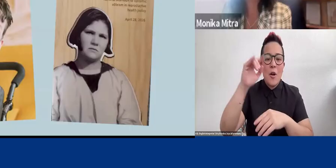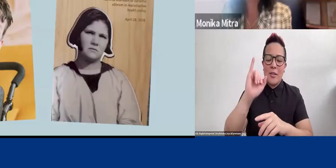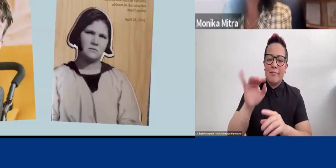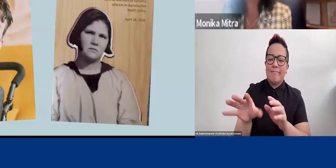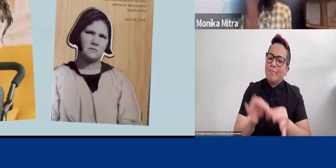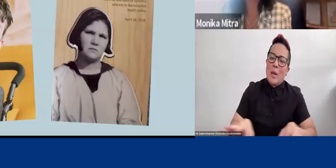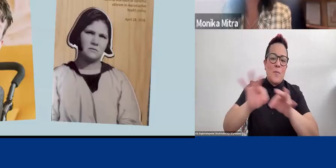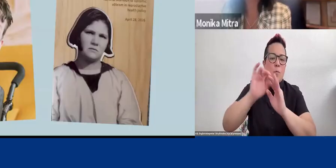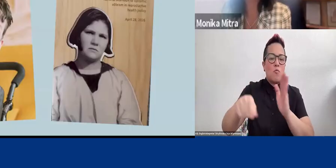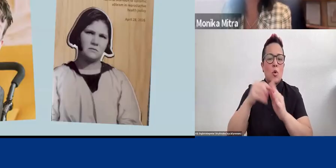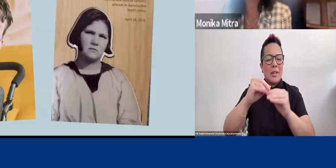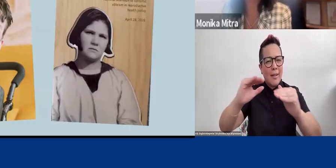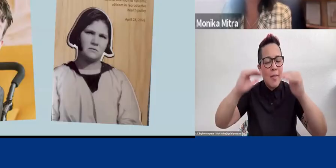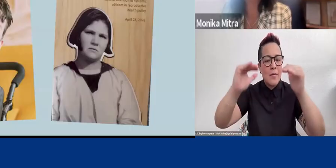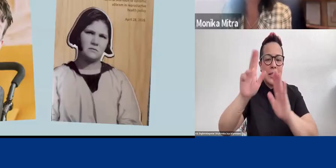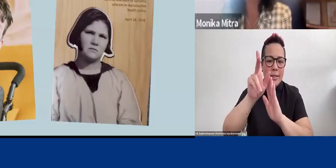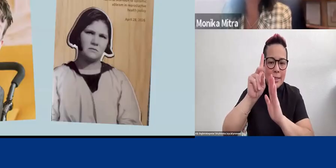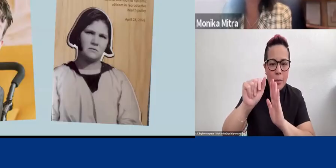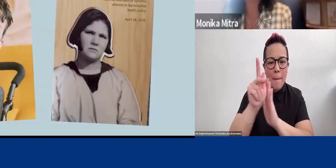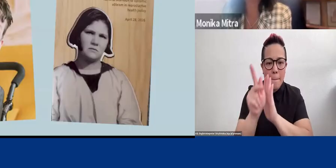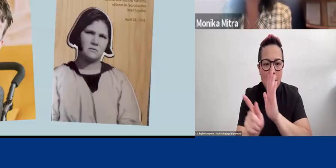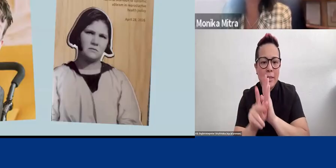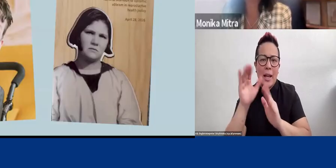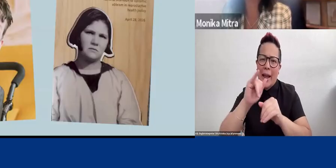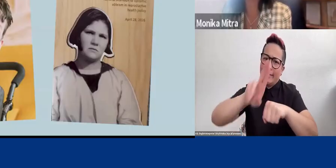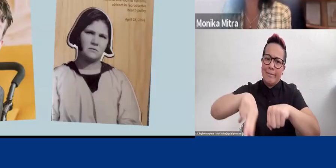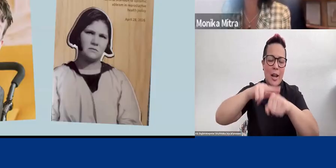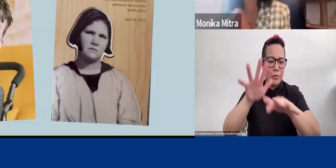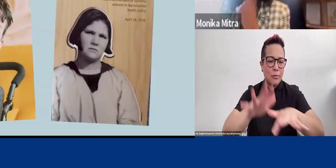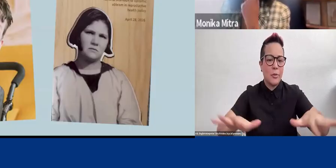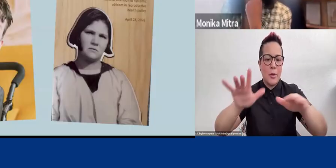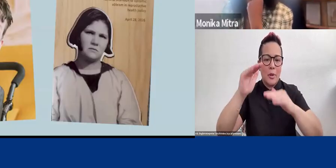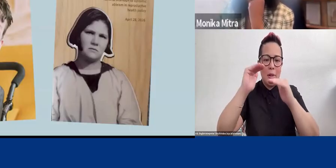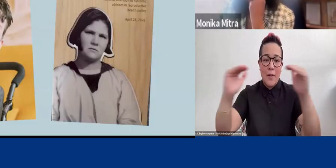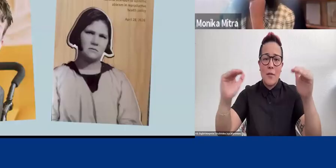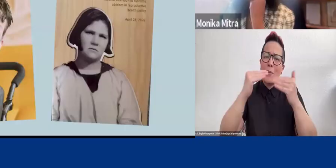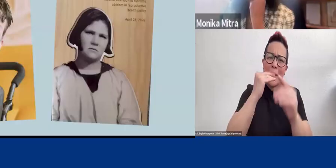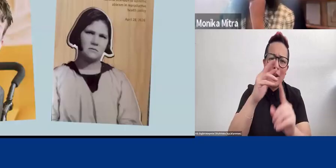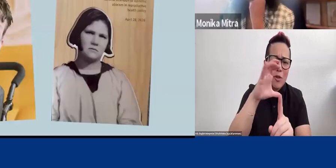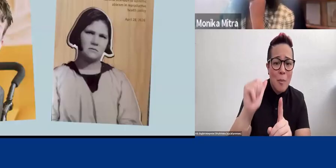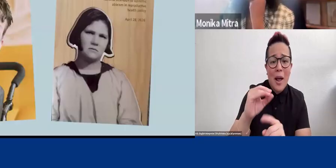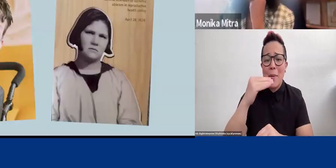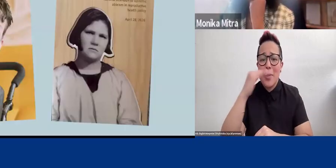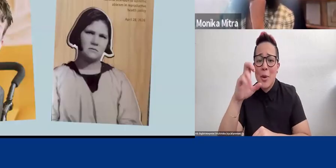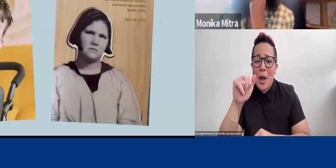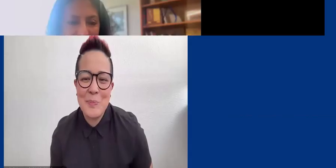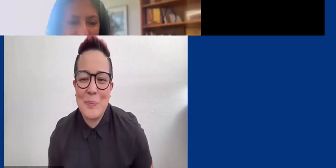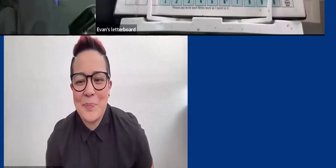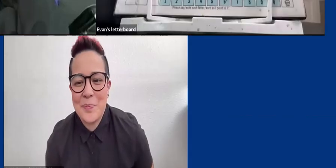you Rebecca, thank you Evan for being here and thank you everyone for joining. Take it away, Evan. Hello.